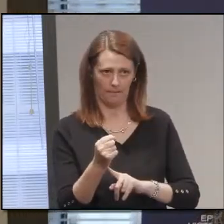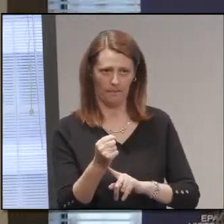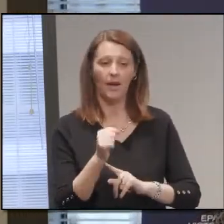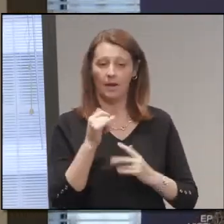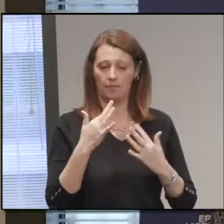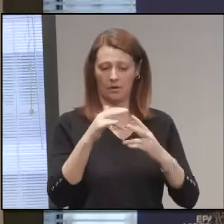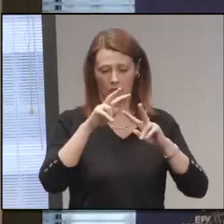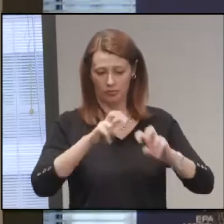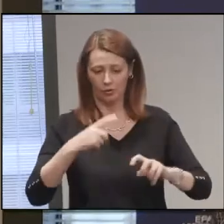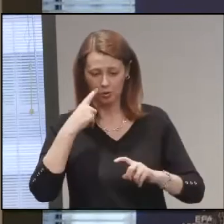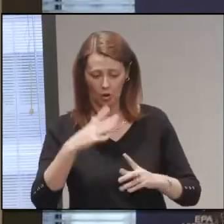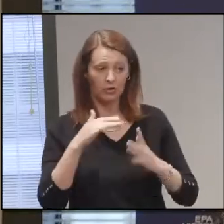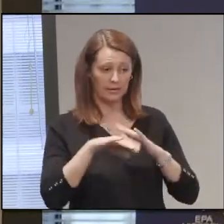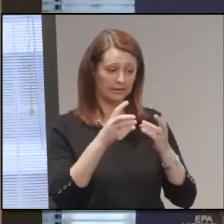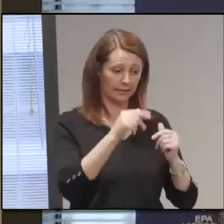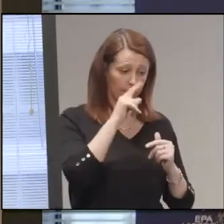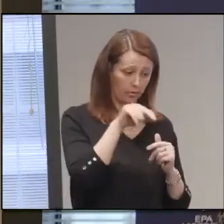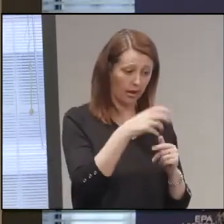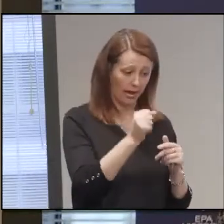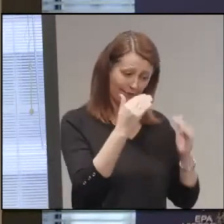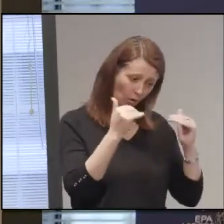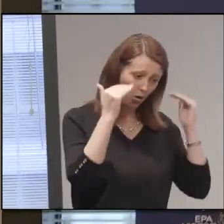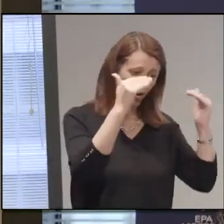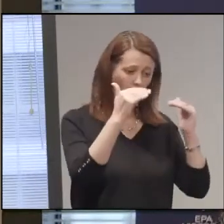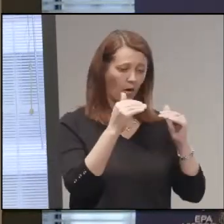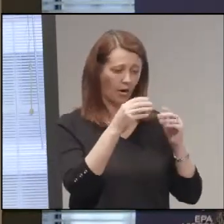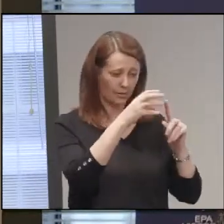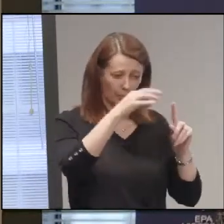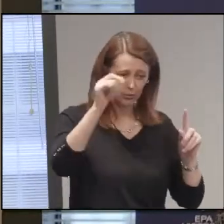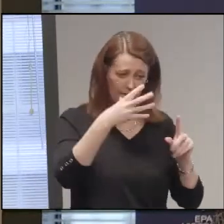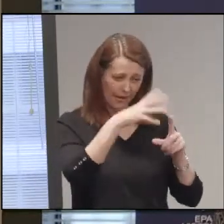that some of the people that have some of the highest pollutant concentrations that are measured